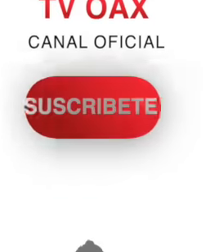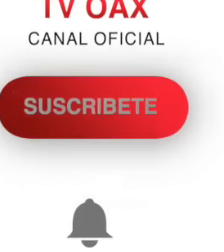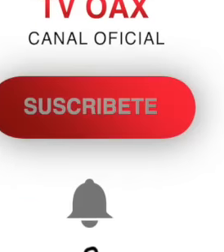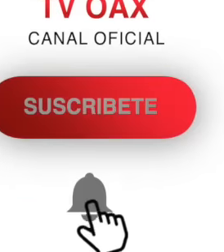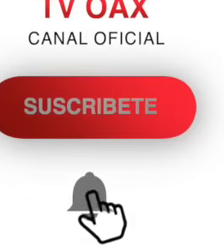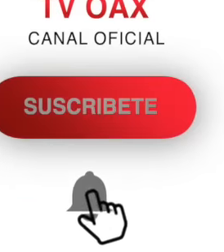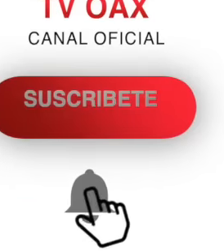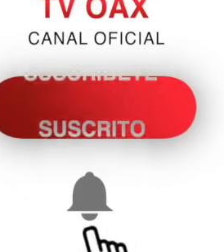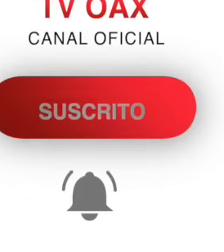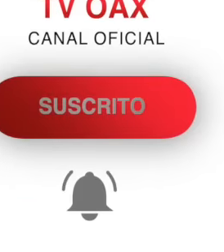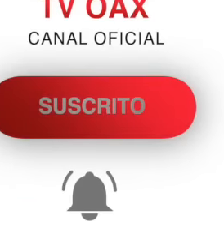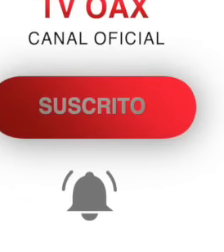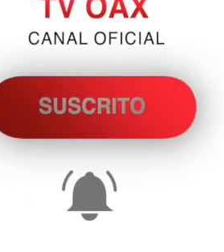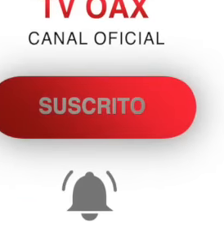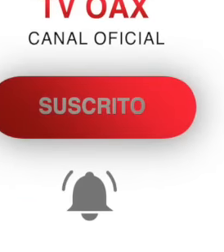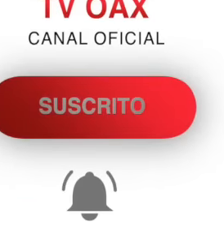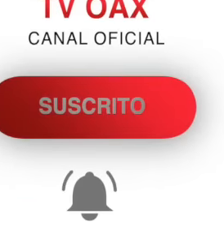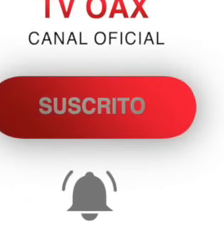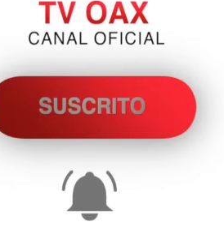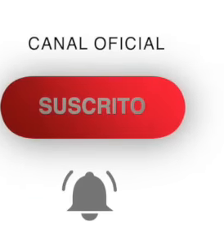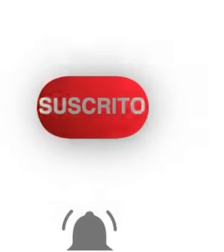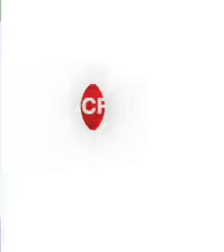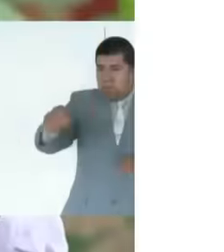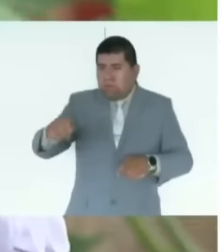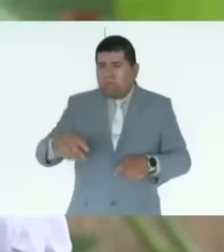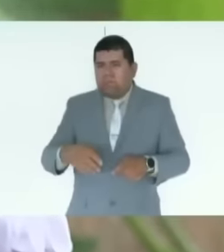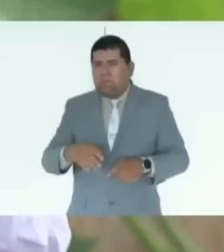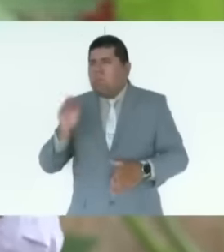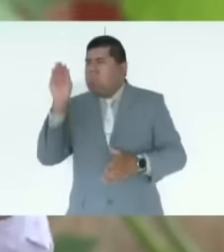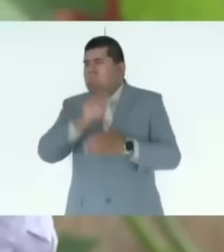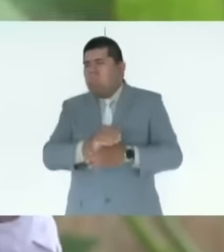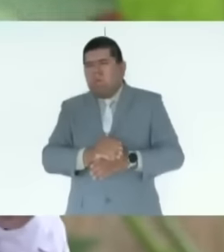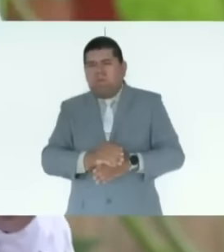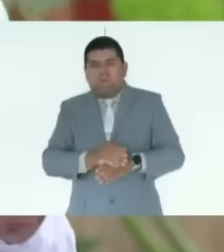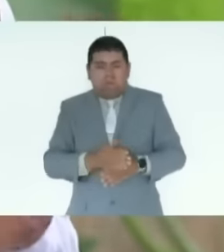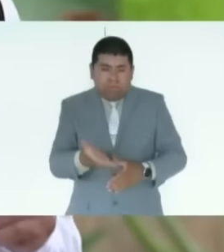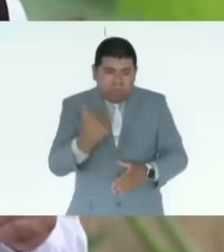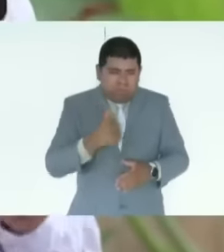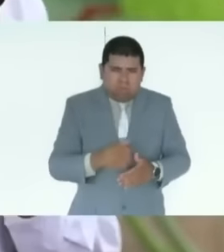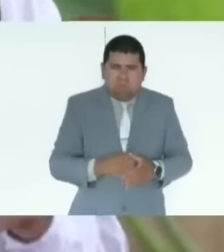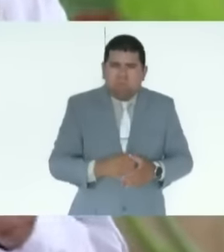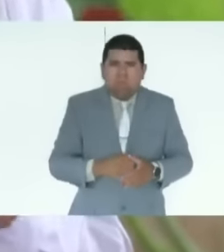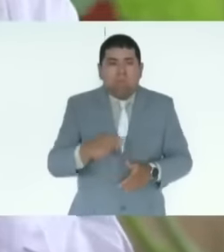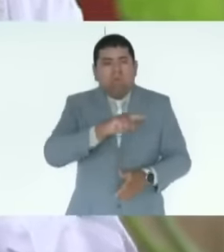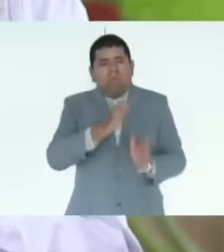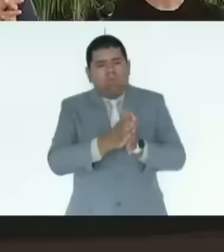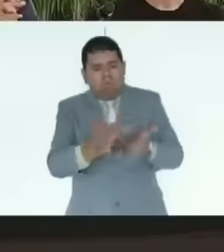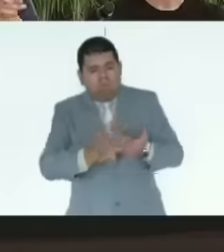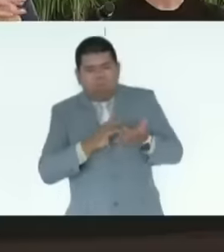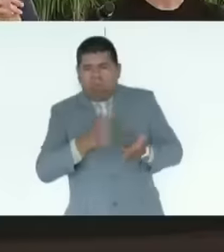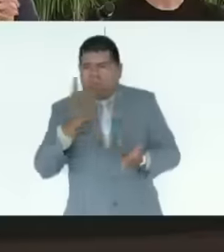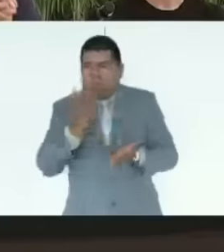people, I already said, were not taken into account. Only when they needed the votes, they went to